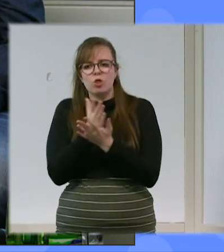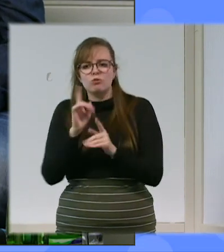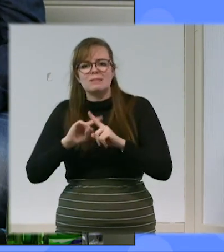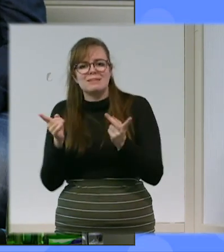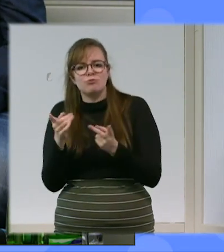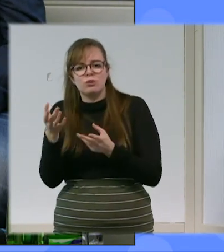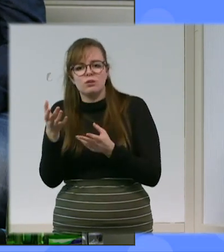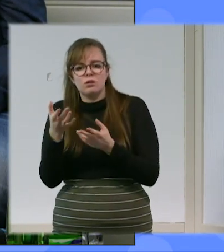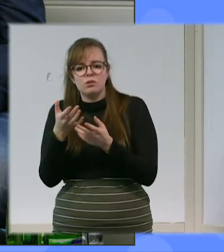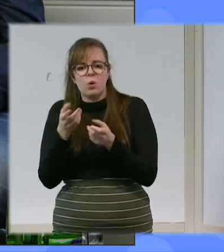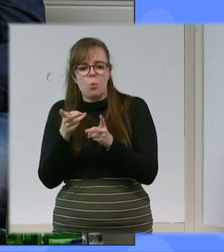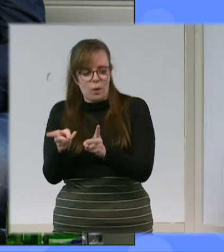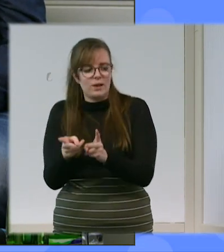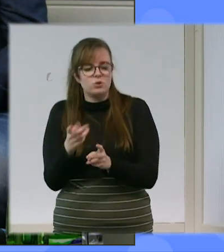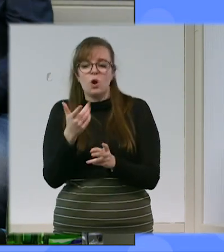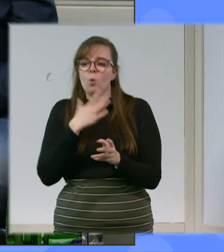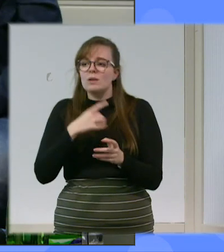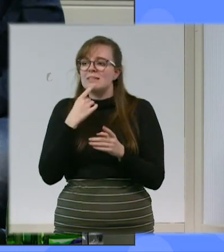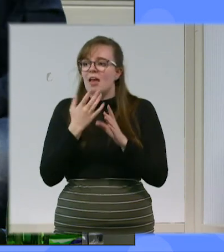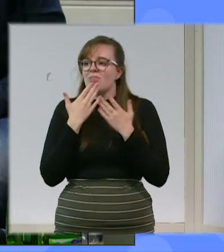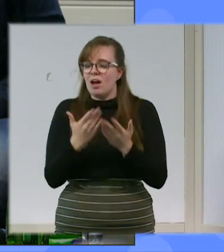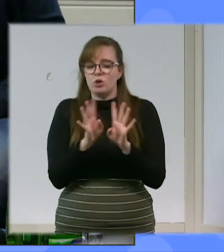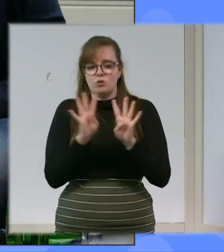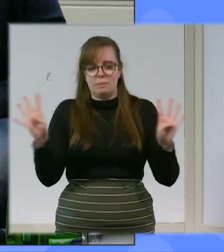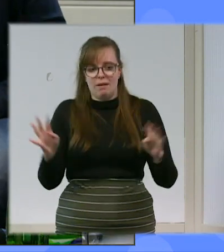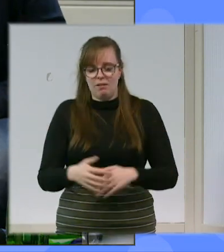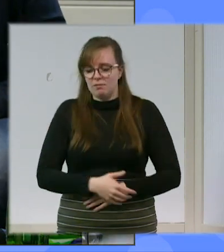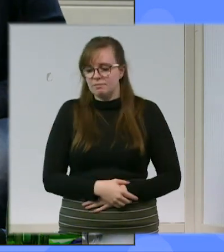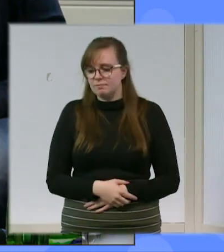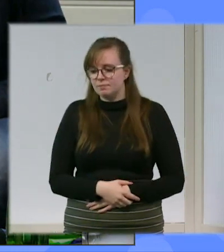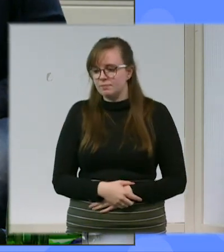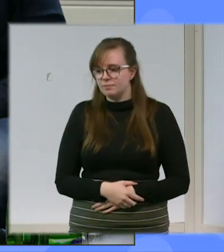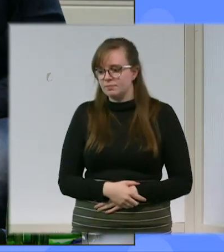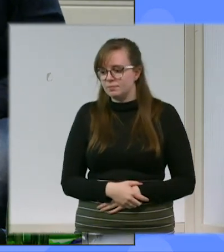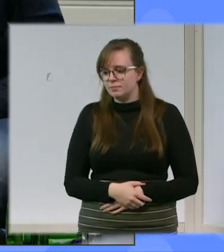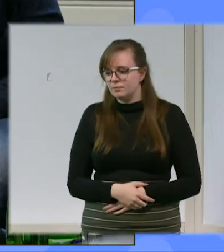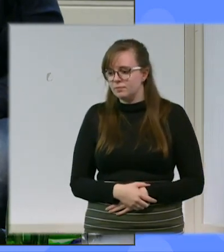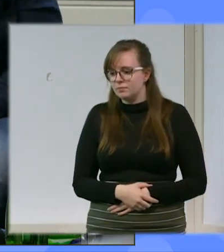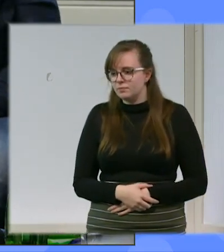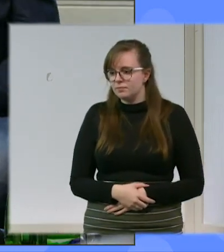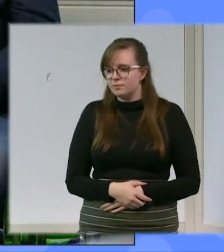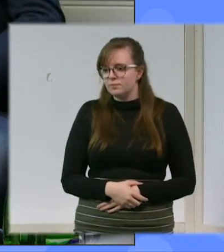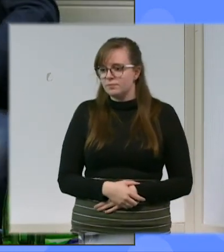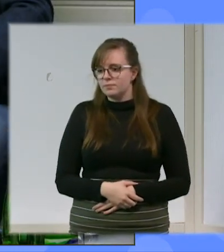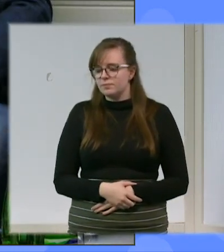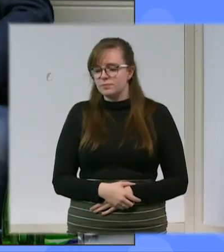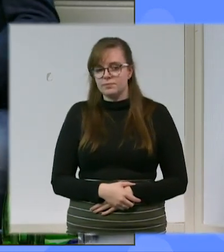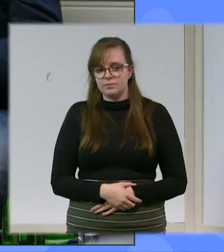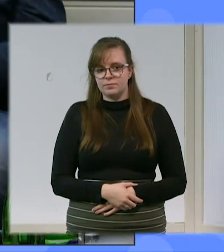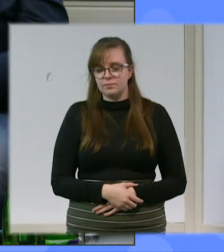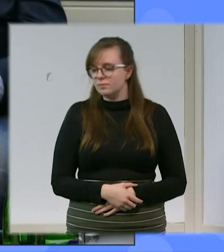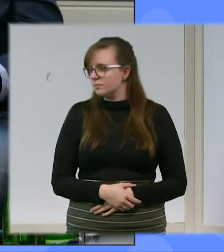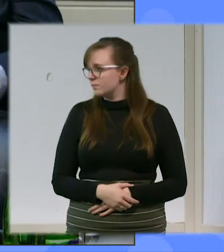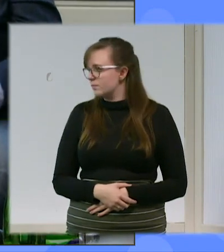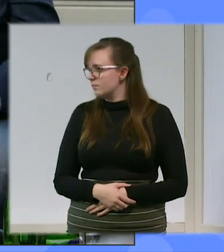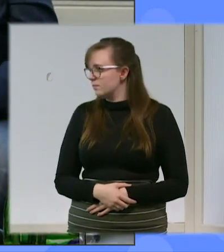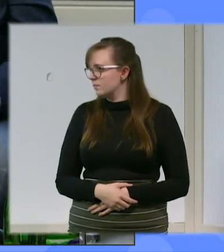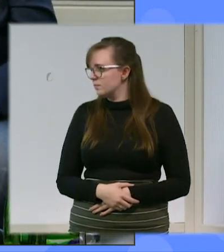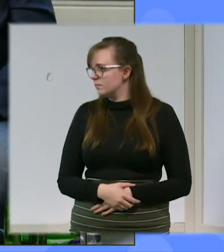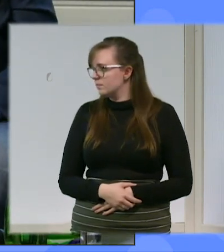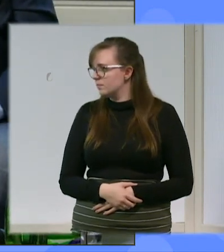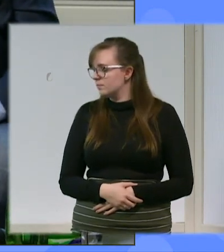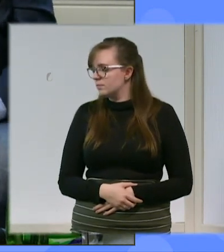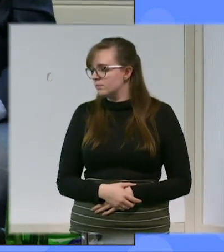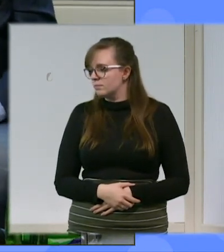in so can I just say thank you so much to all our panels